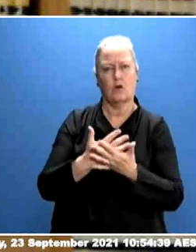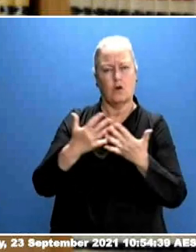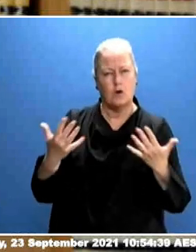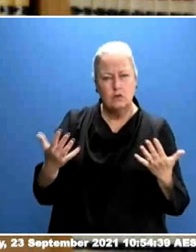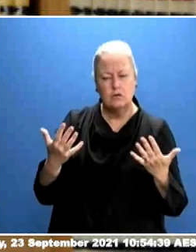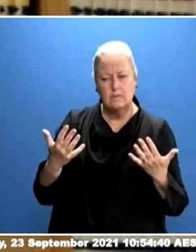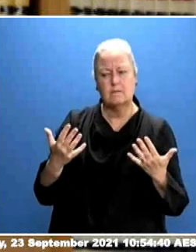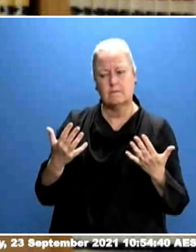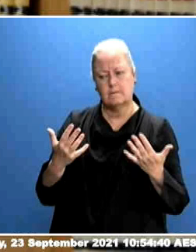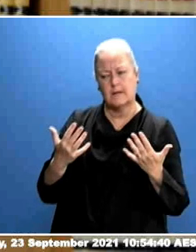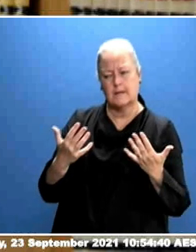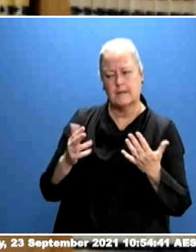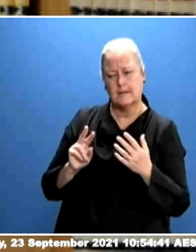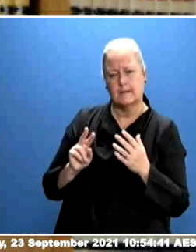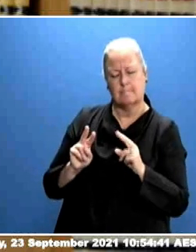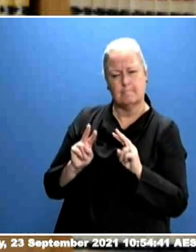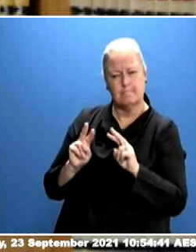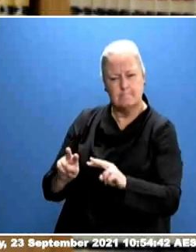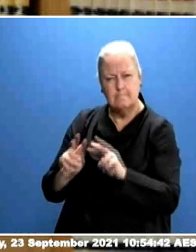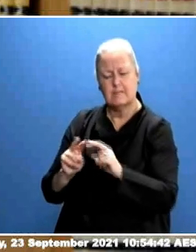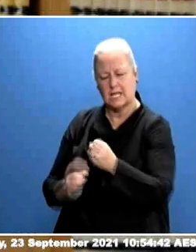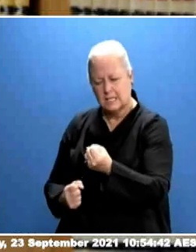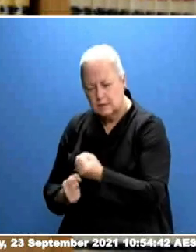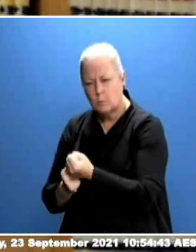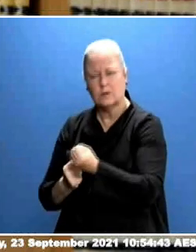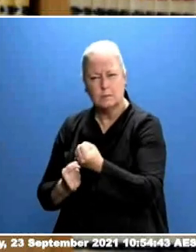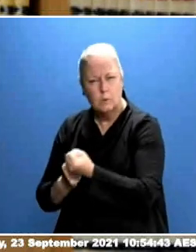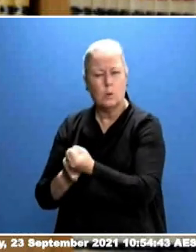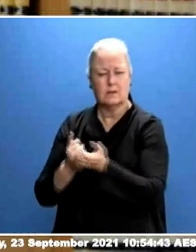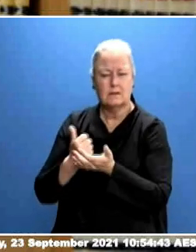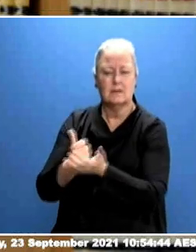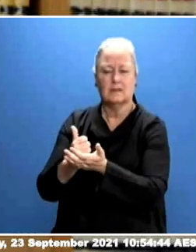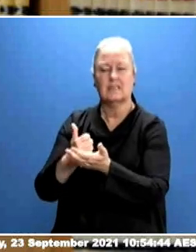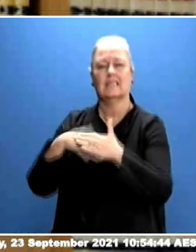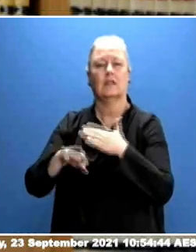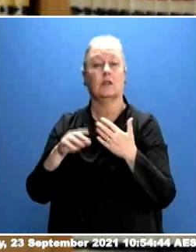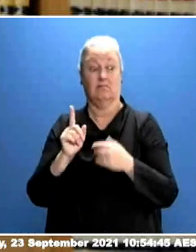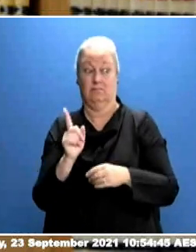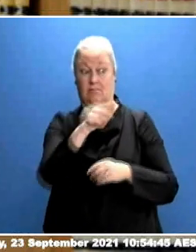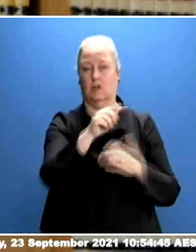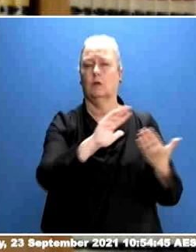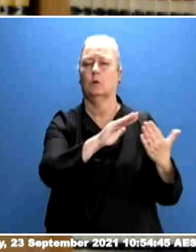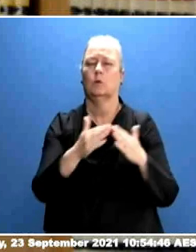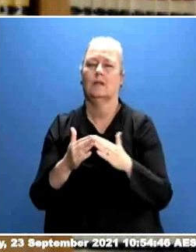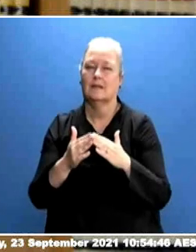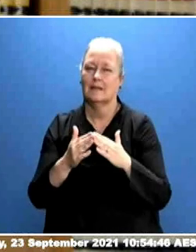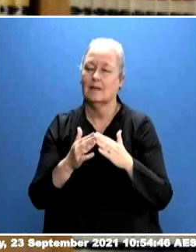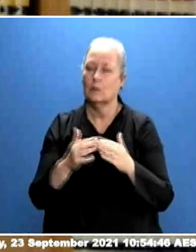for those children, and that there is often a shortage of the availability of those intensive therapeutic care arrangements for children,